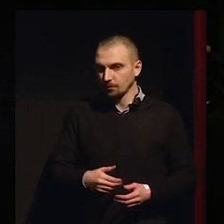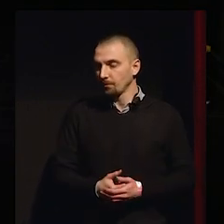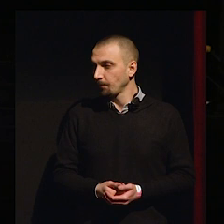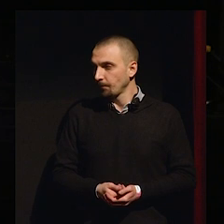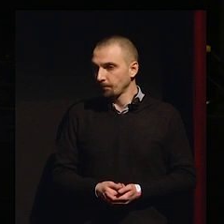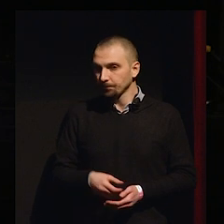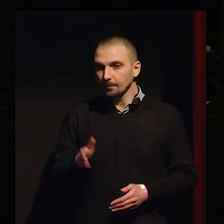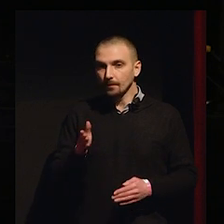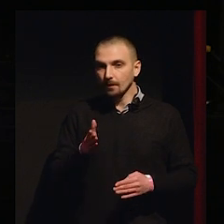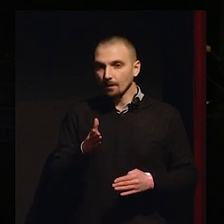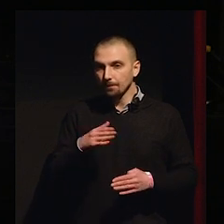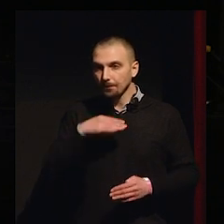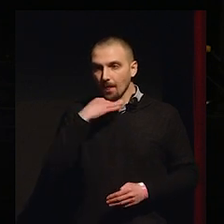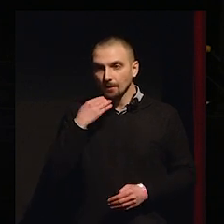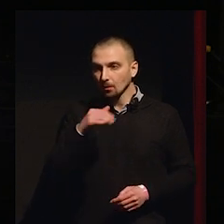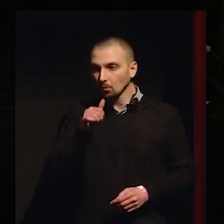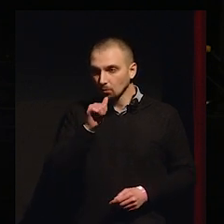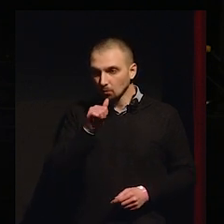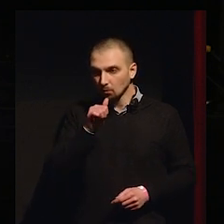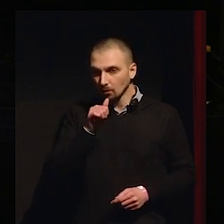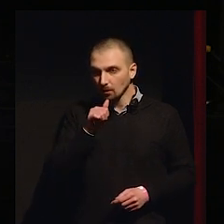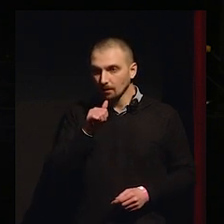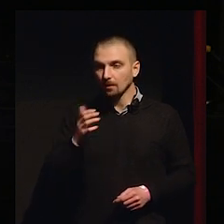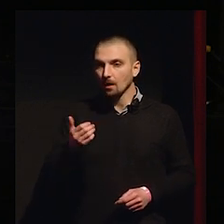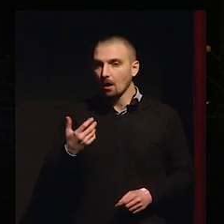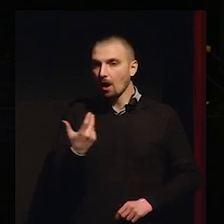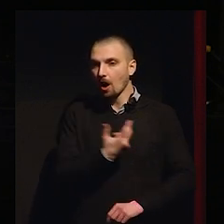And meat broth soup pulled me. Anti-vaccination pushed me.